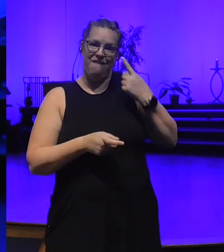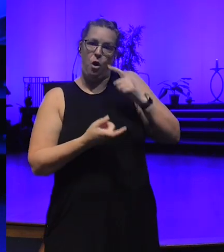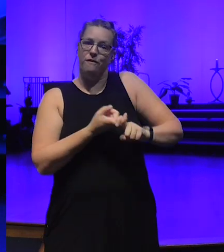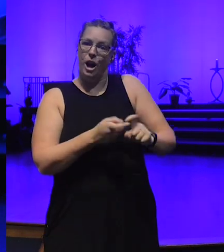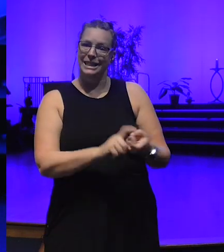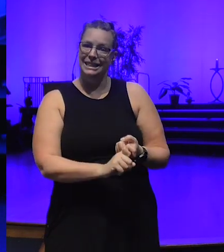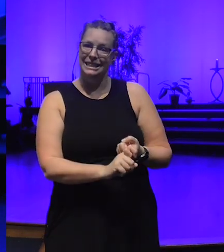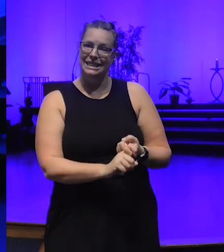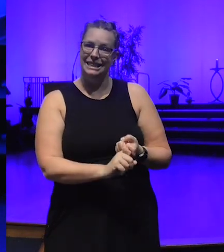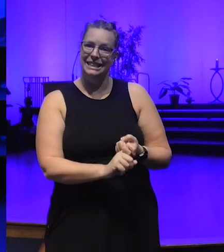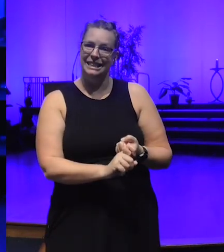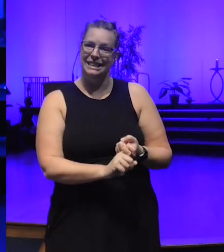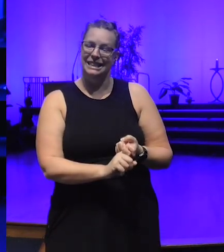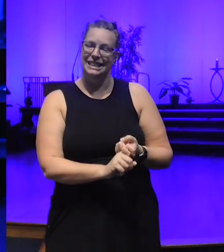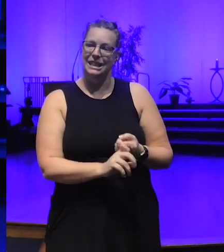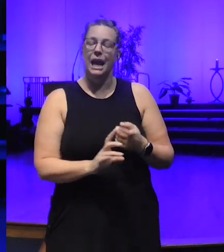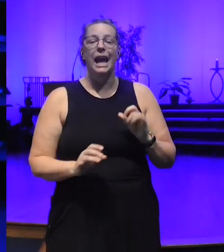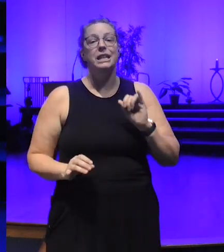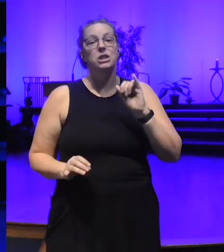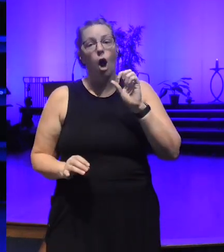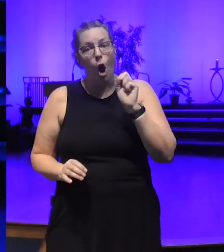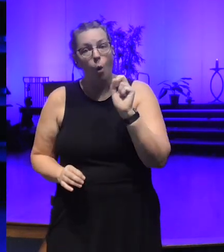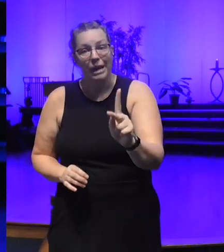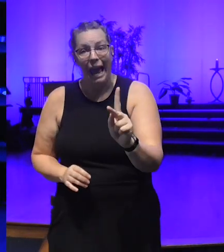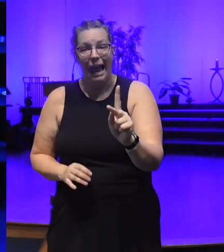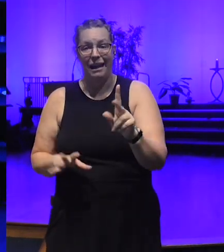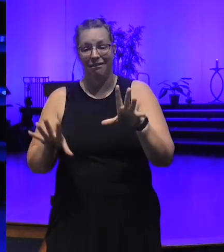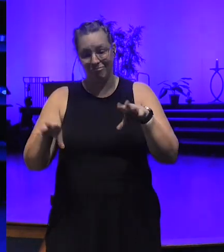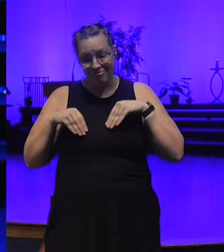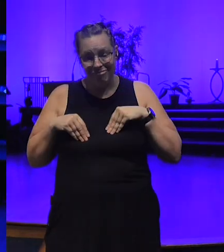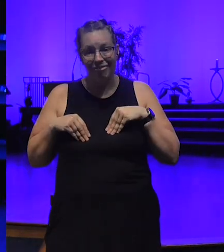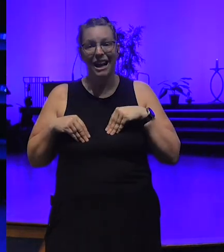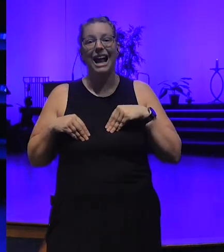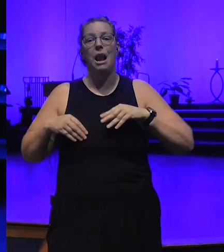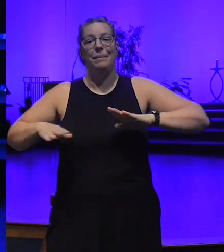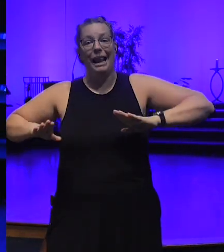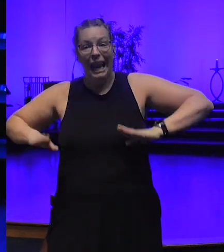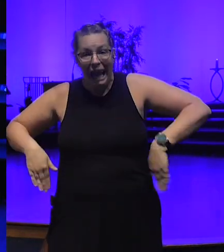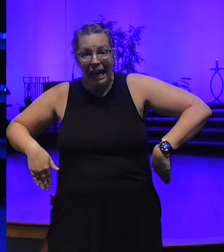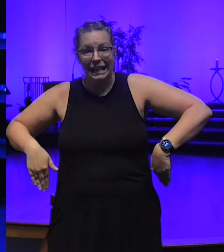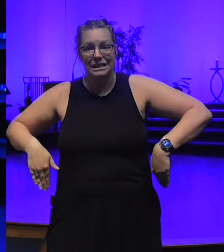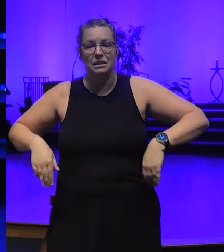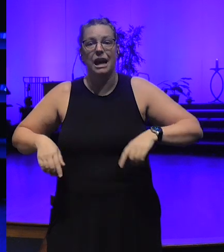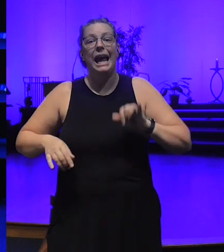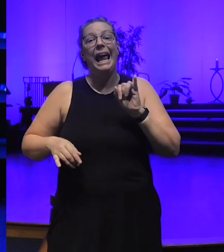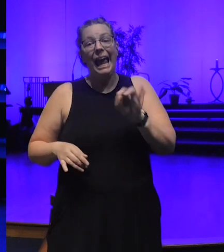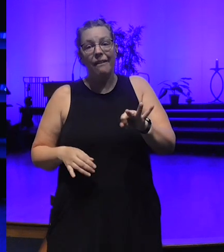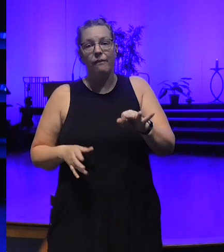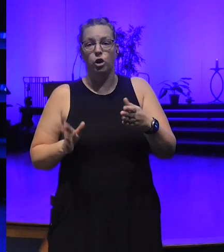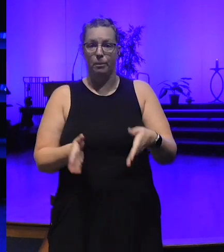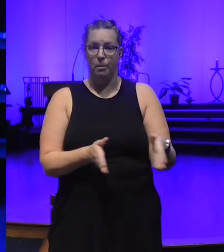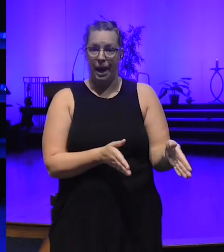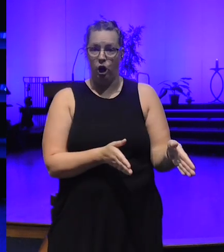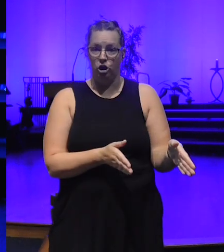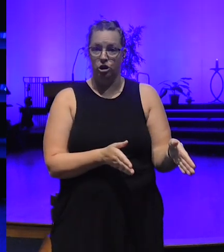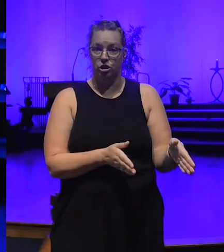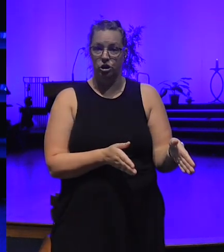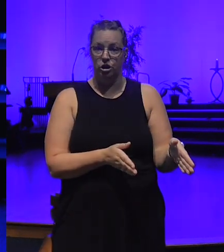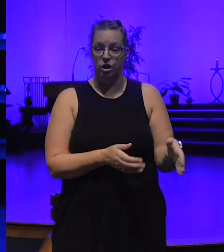late if you're fully prepared to be present and on time the great John Wooden also said